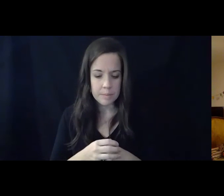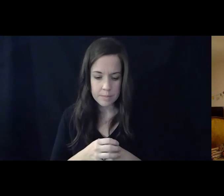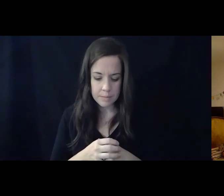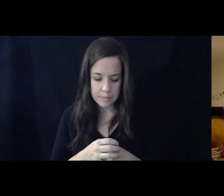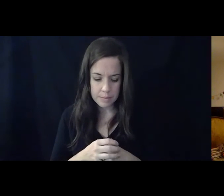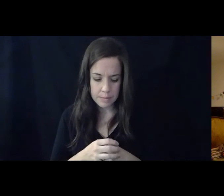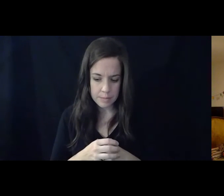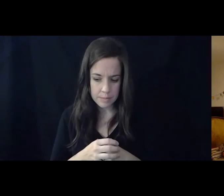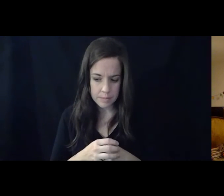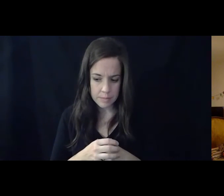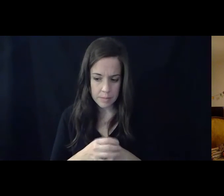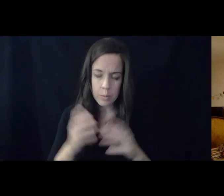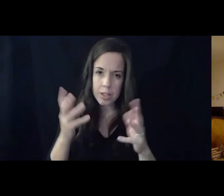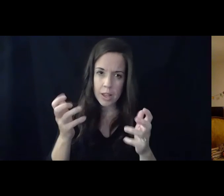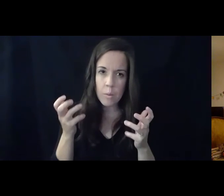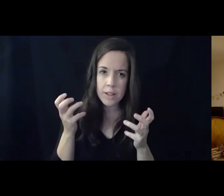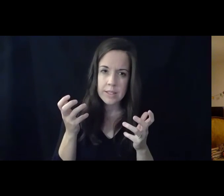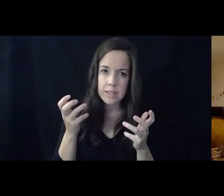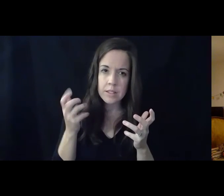What I wanted, always, to be: